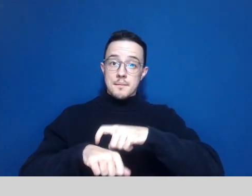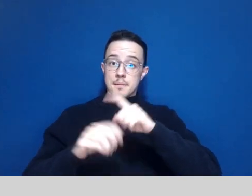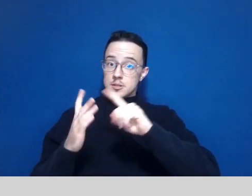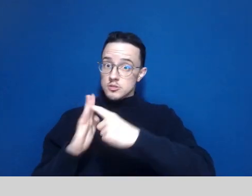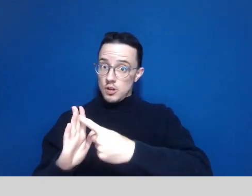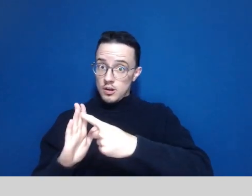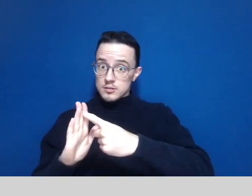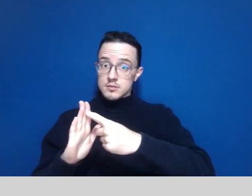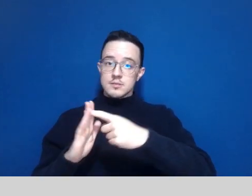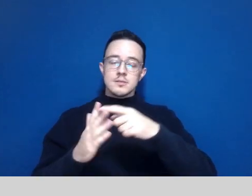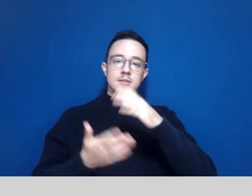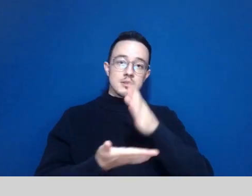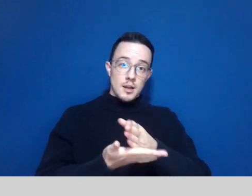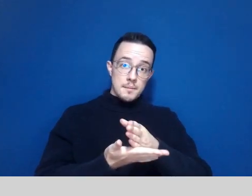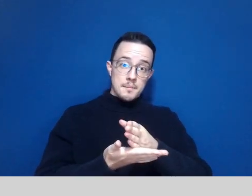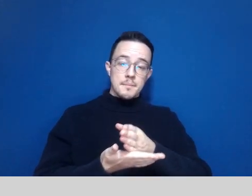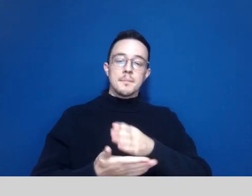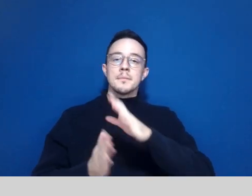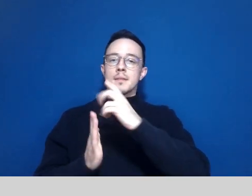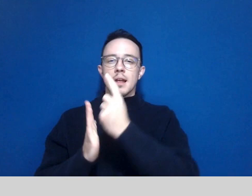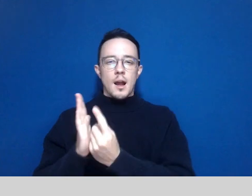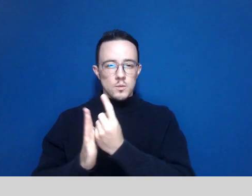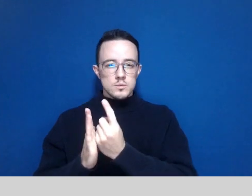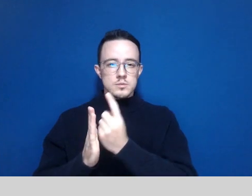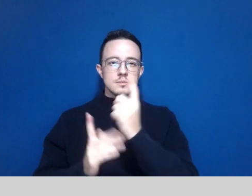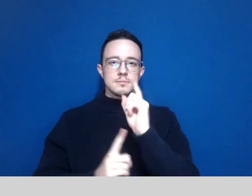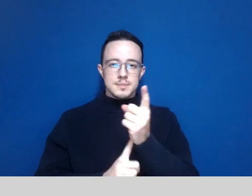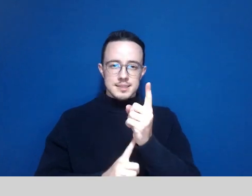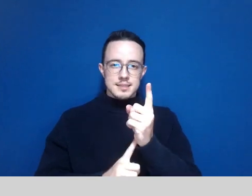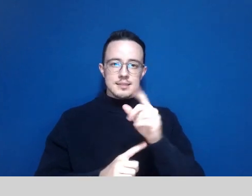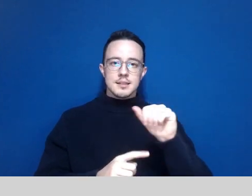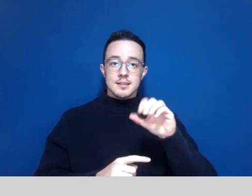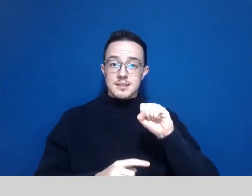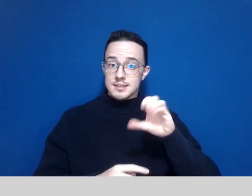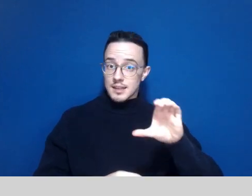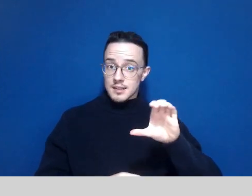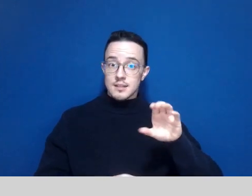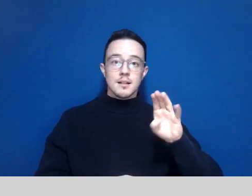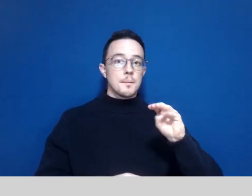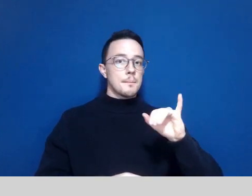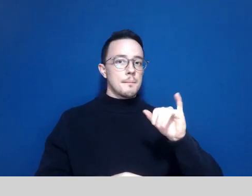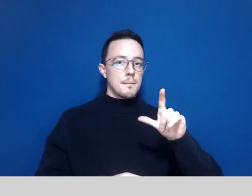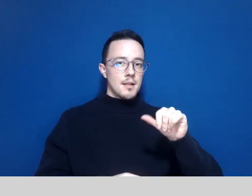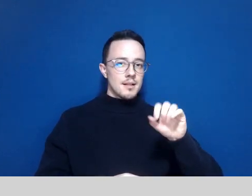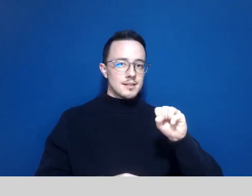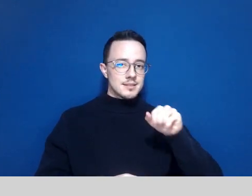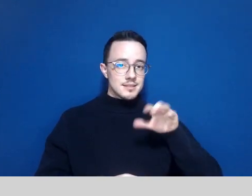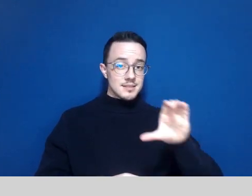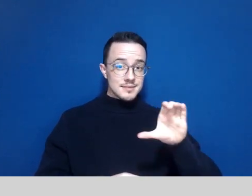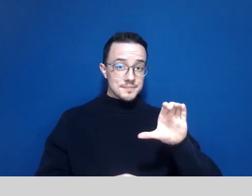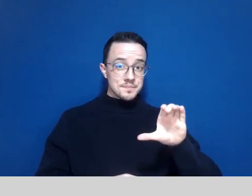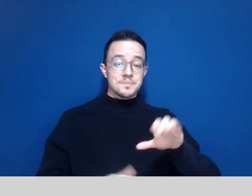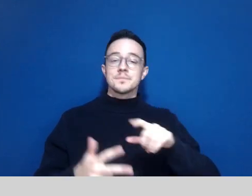and your stop time in hours, minutes, seconds, milliseconds. And then it'll have the content